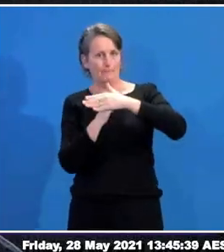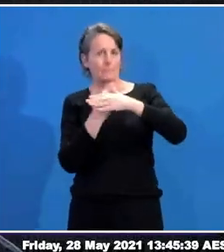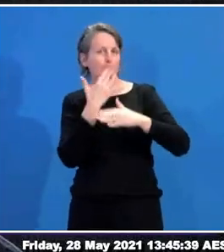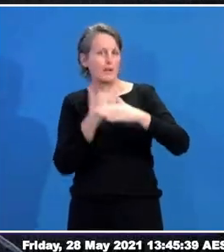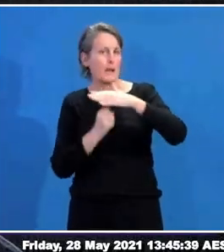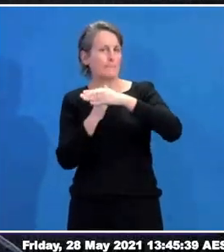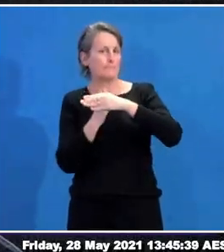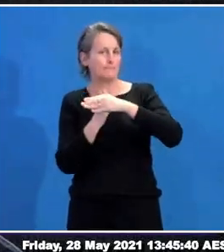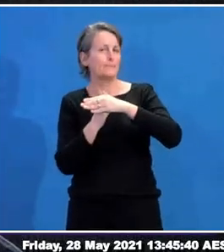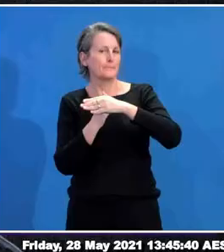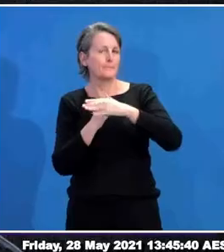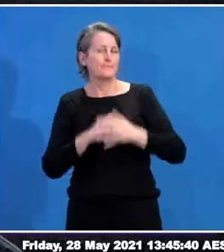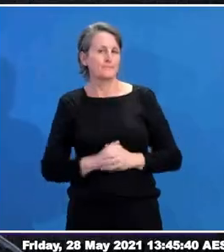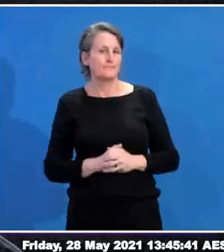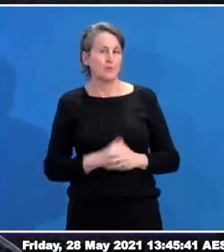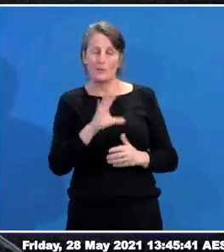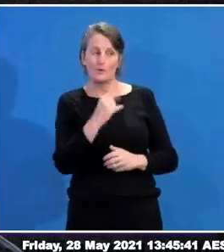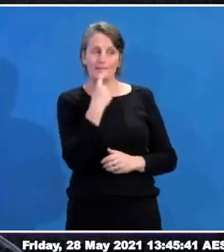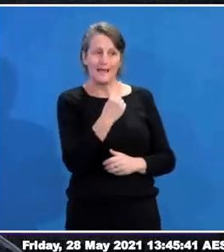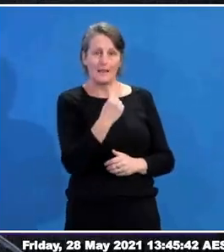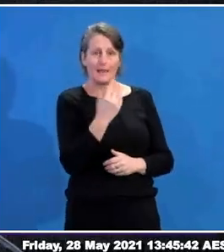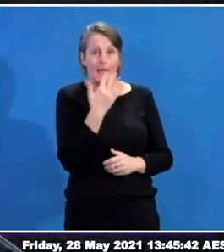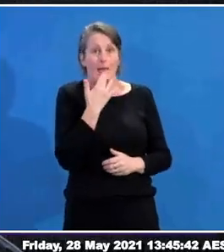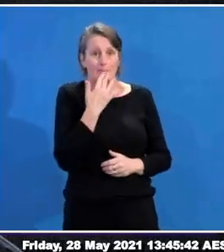That is a maximum ceiling, not the actual price everyone has to charge.